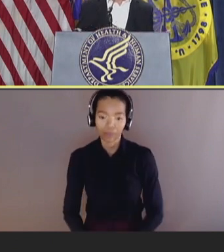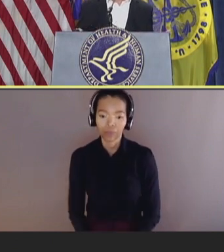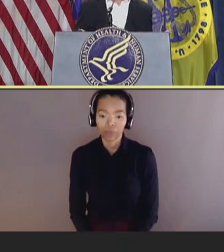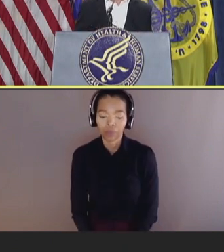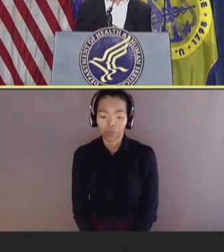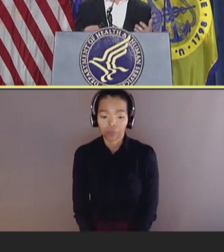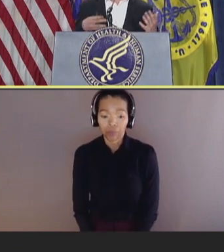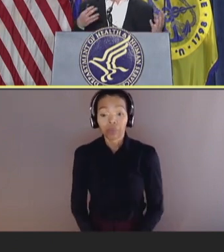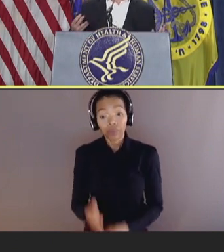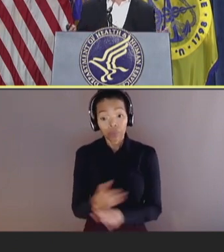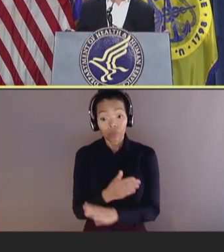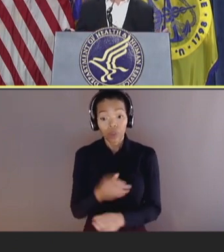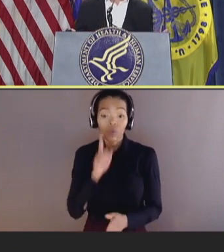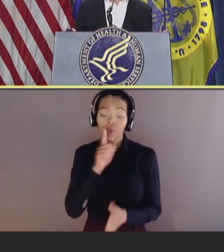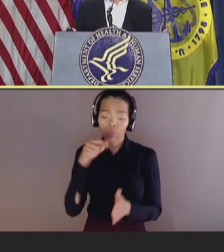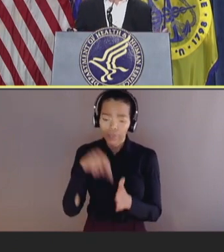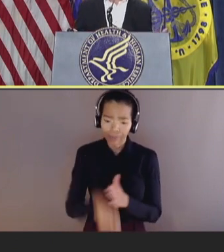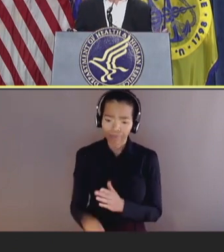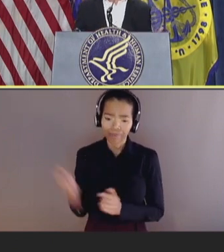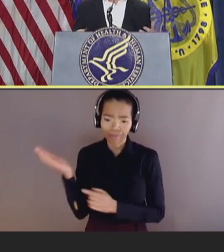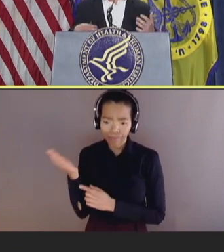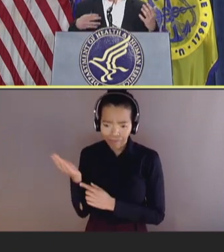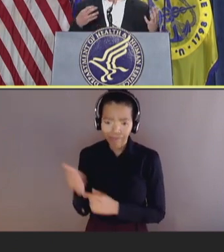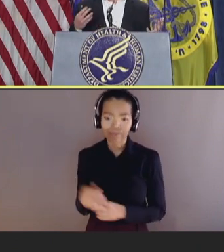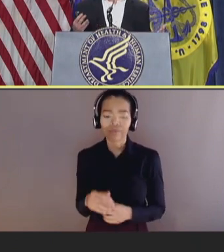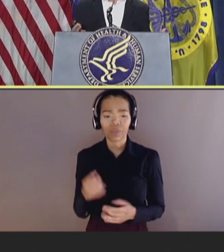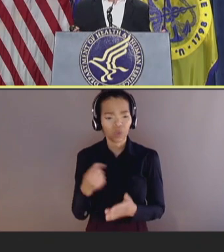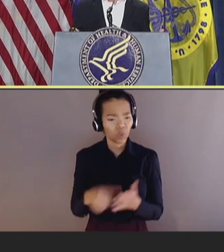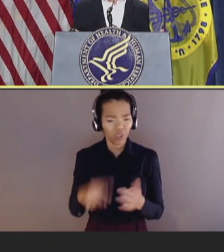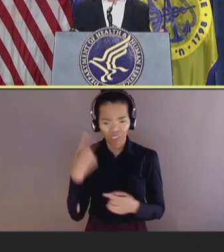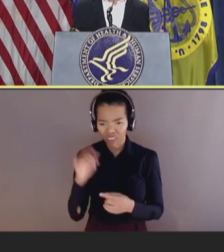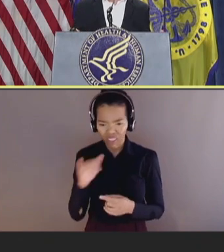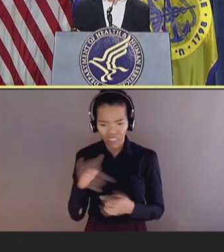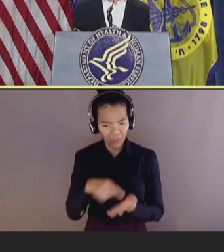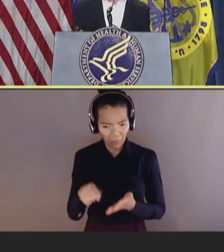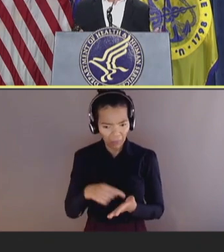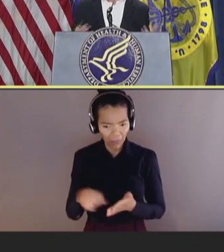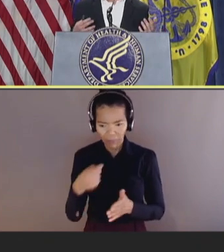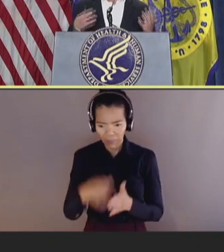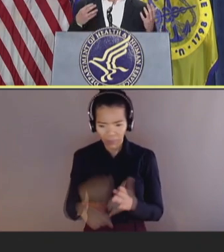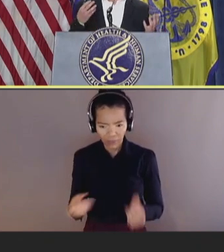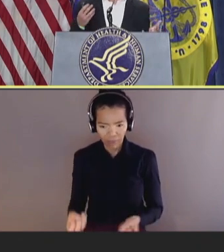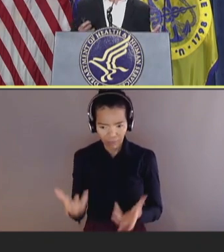discussion about what payment rates look like. I wanted to level set the discussion today by going